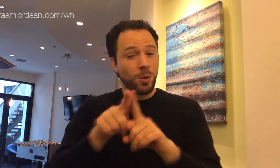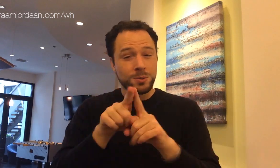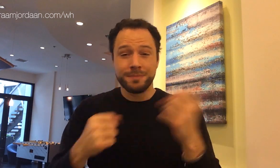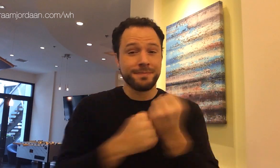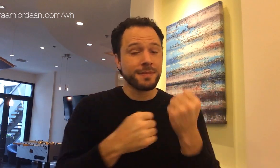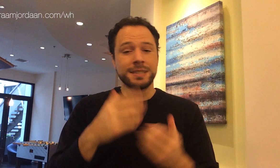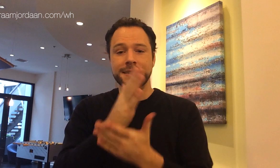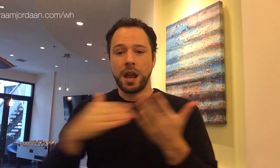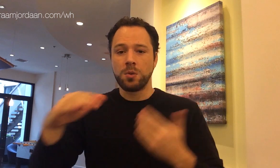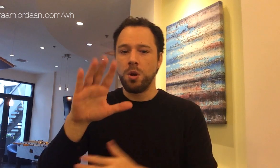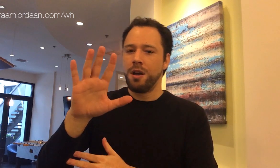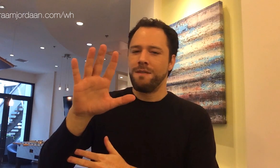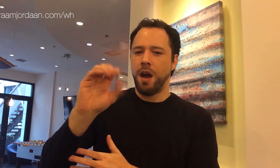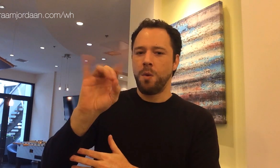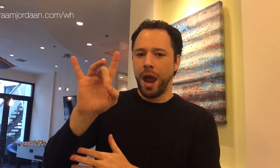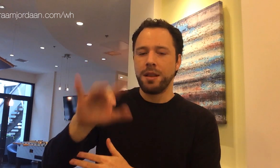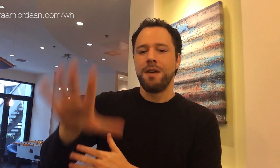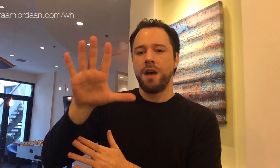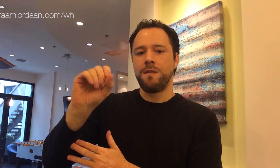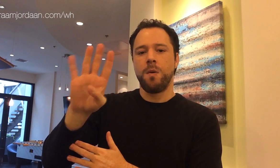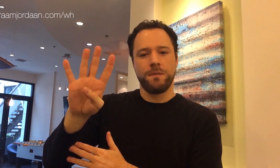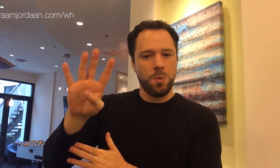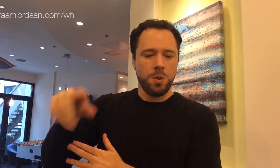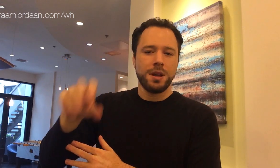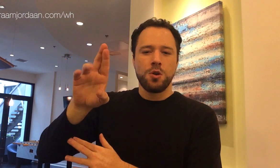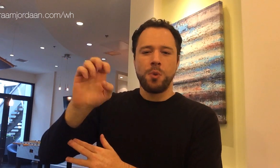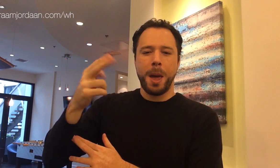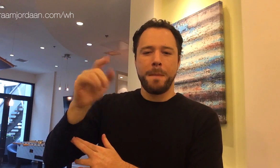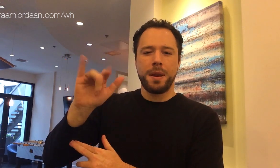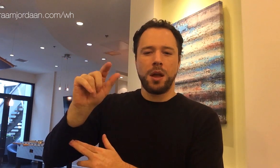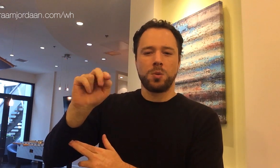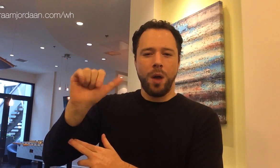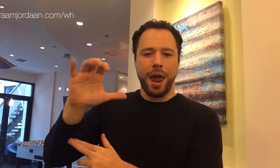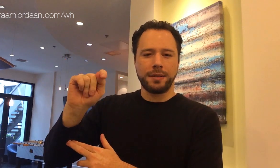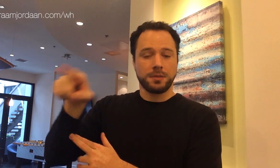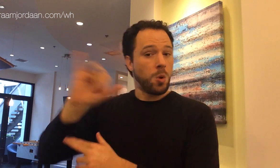We also need to support Sections 508 and 504 in the Rehabilitation Act,